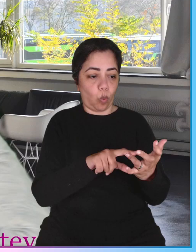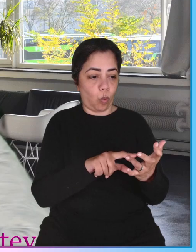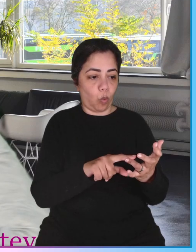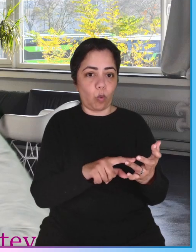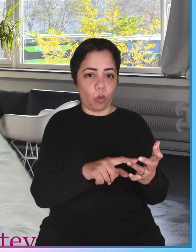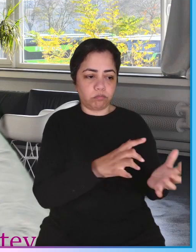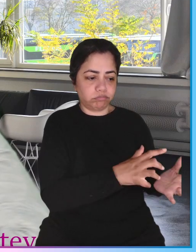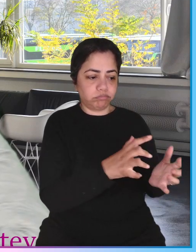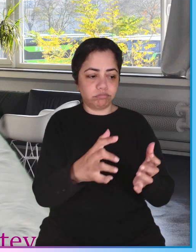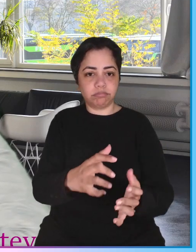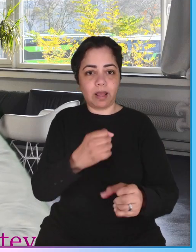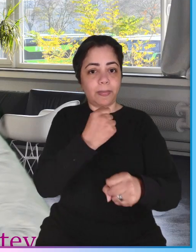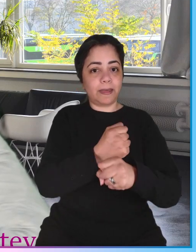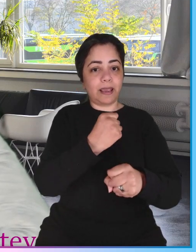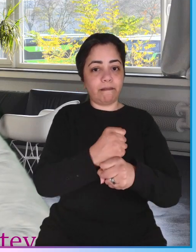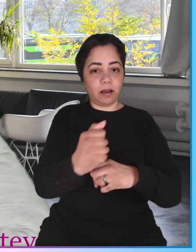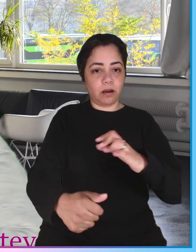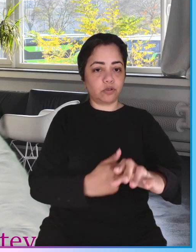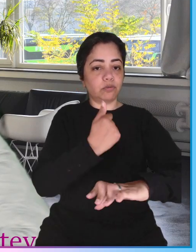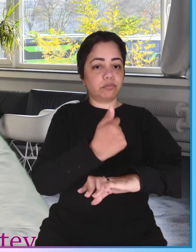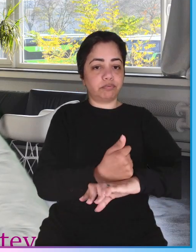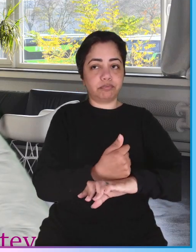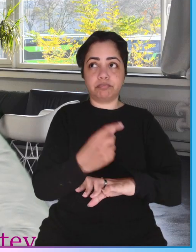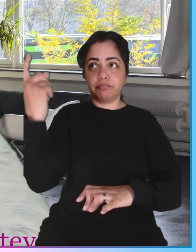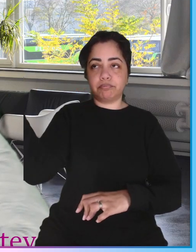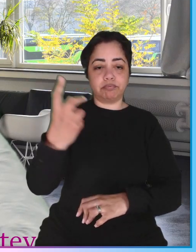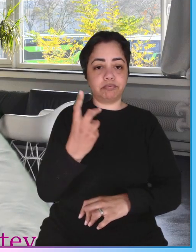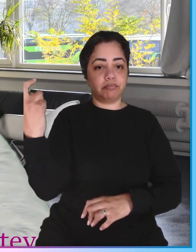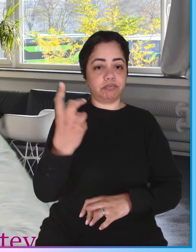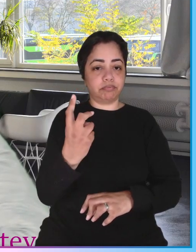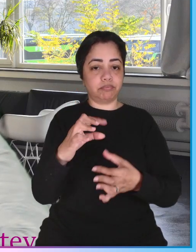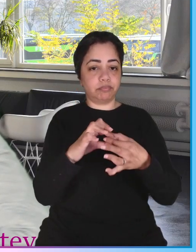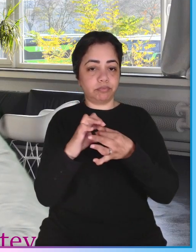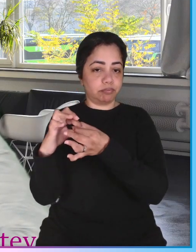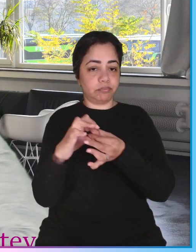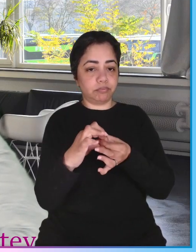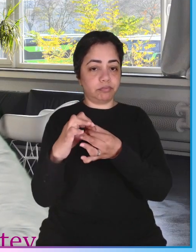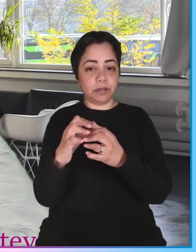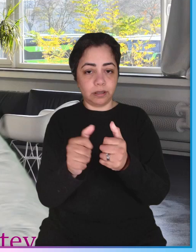and we would sit out in his garage and we would play video games together.